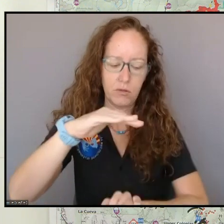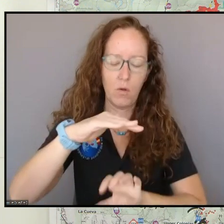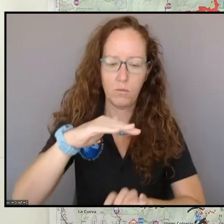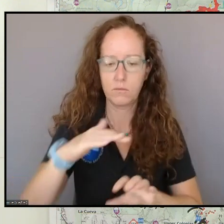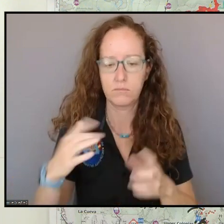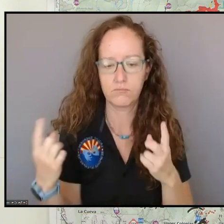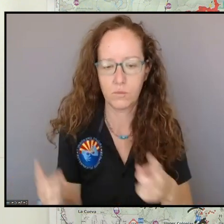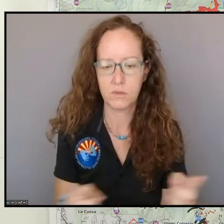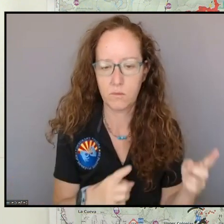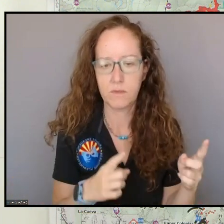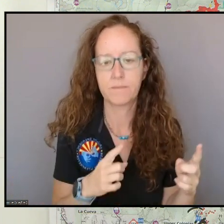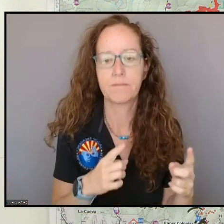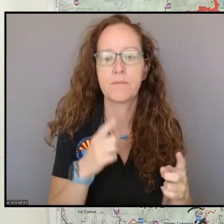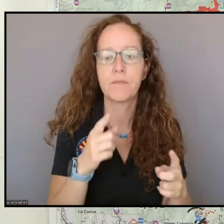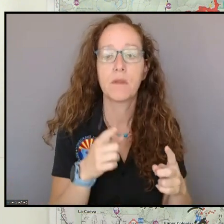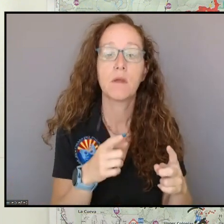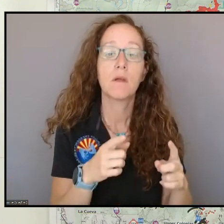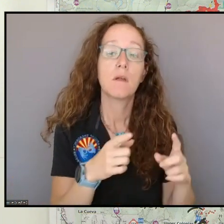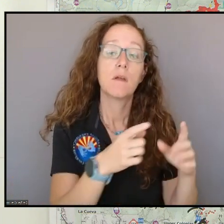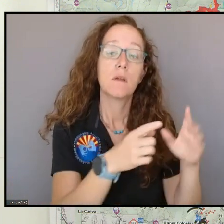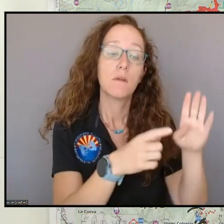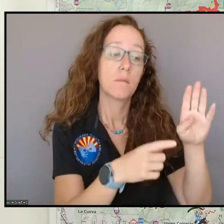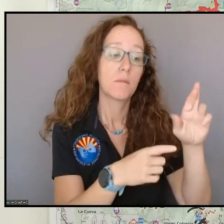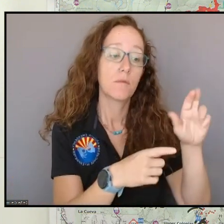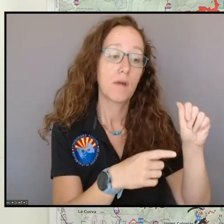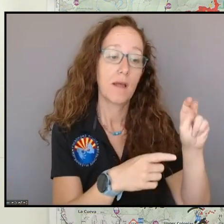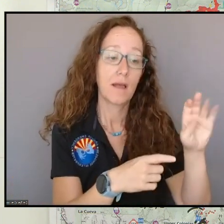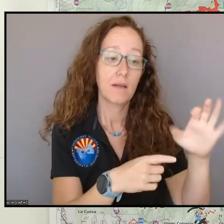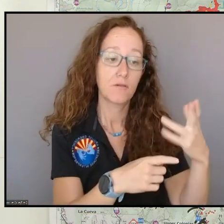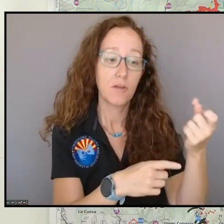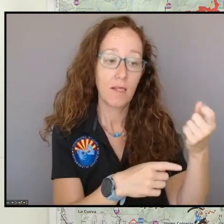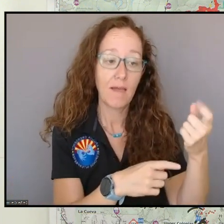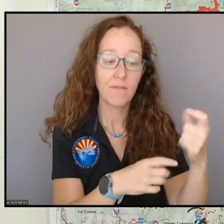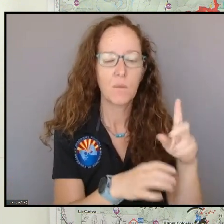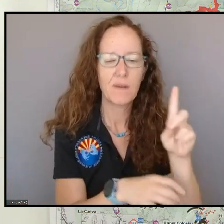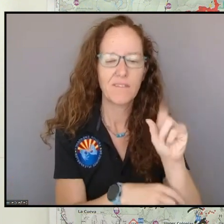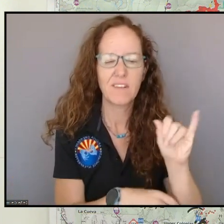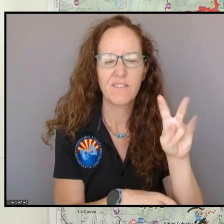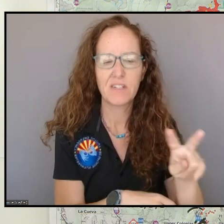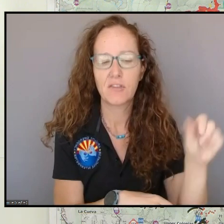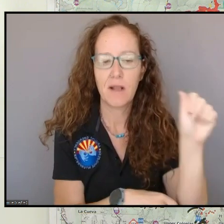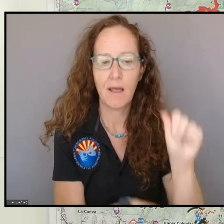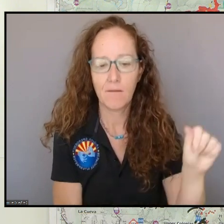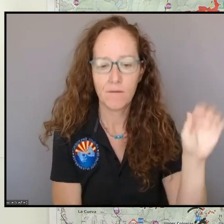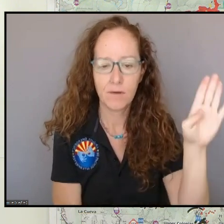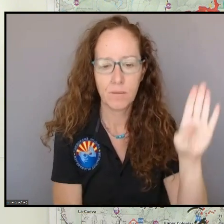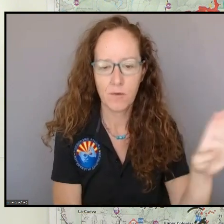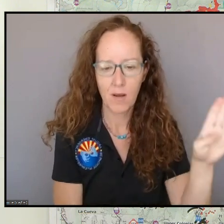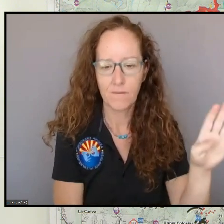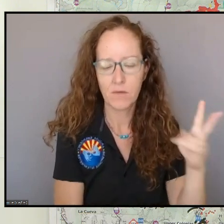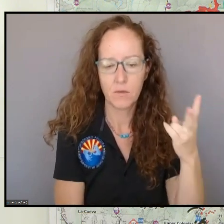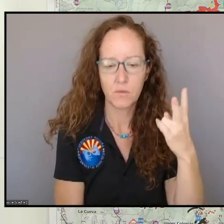Divisions Alpha/Bravo and we have two repair groups. So the repair groups are starting back up here in the Gascon area